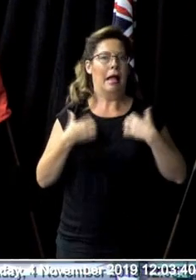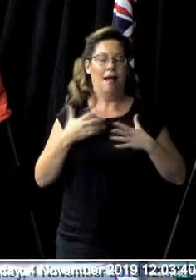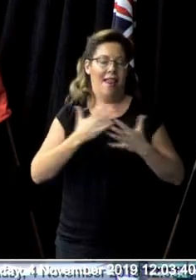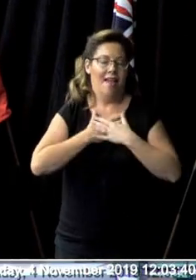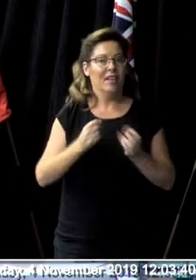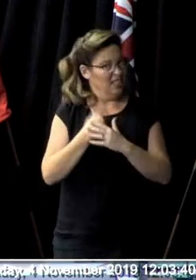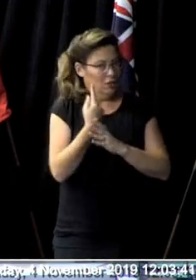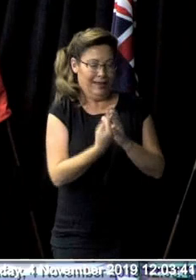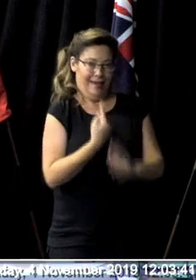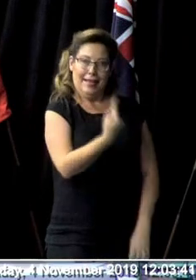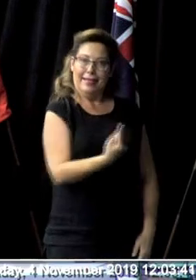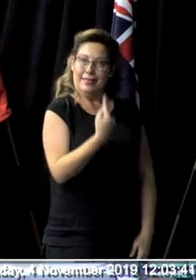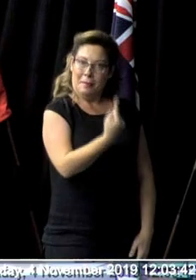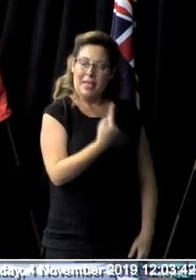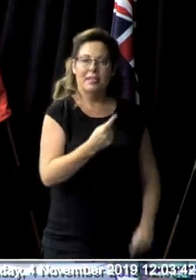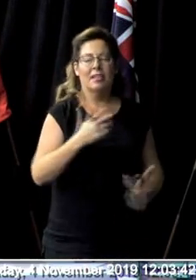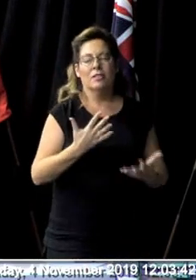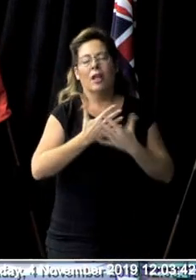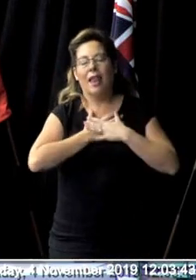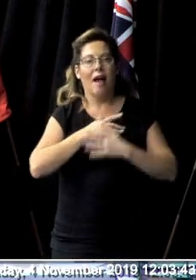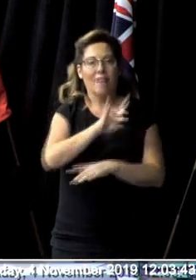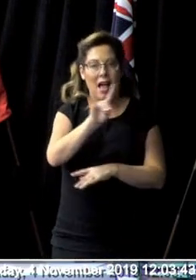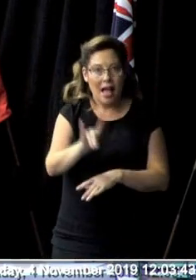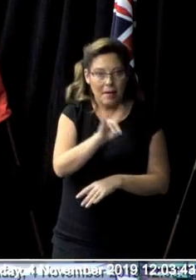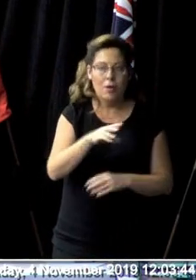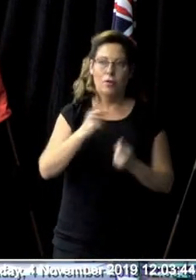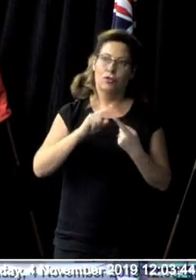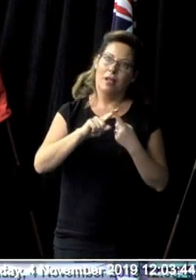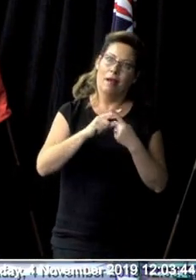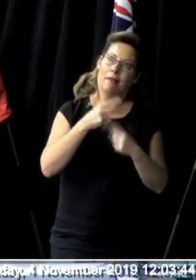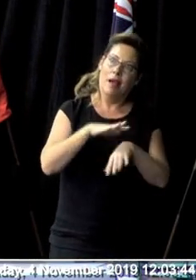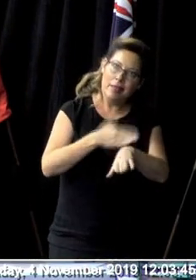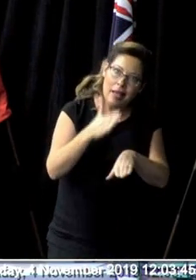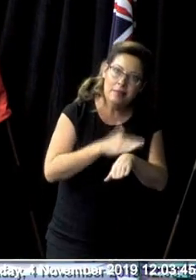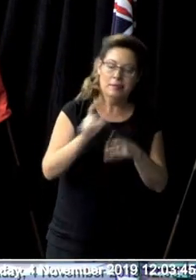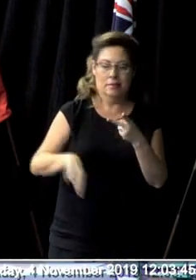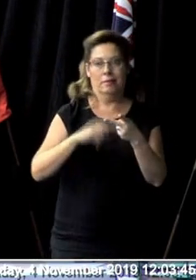She is very fond of her pets. She has a cat, a dog, six chickens and a fish.